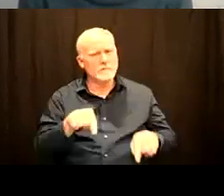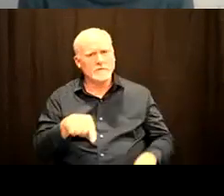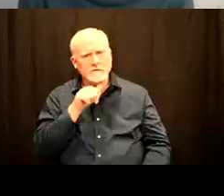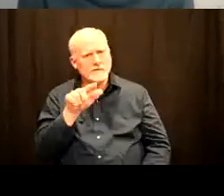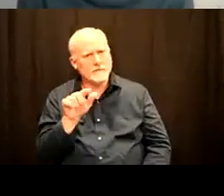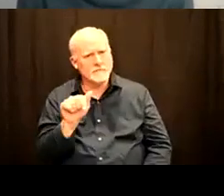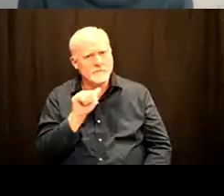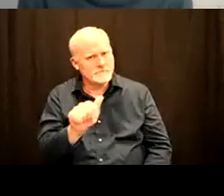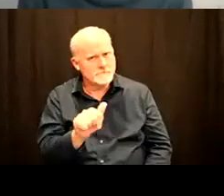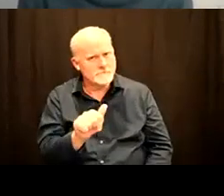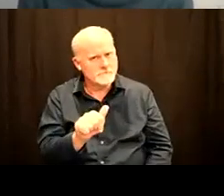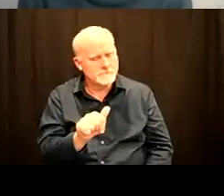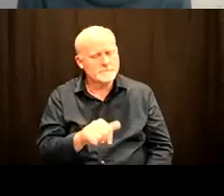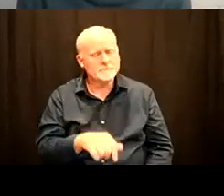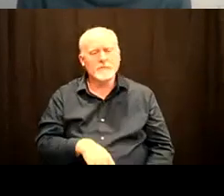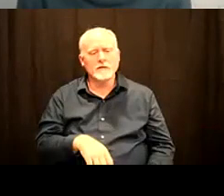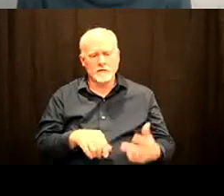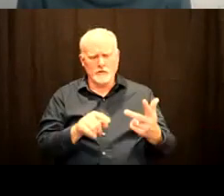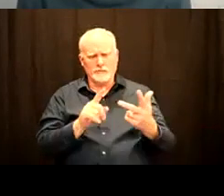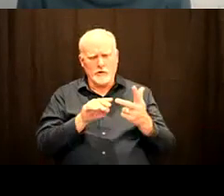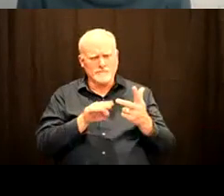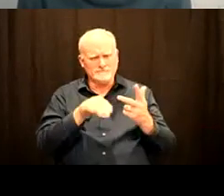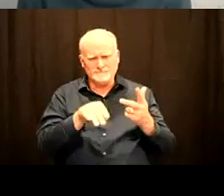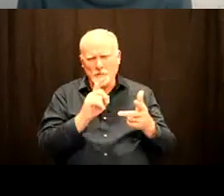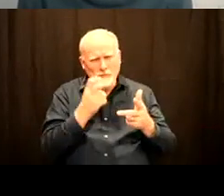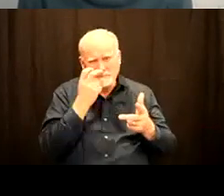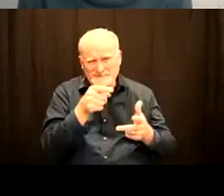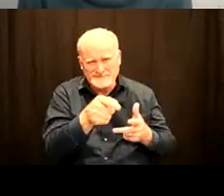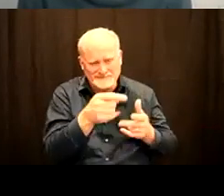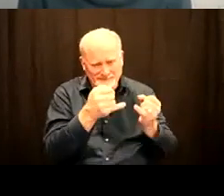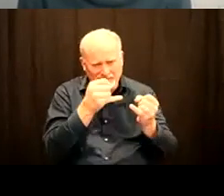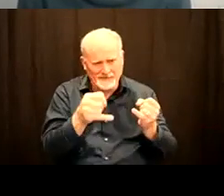there's actually a third peak that's nearly impossible to see on this graph when uab students